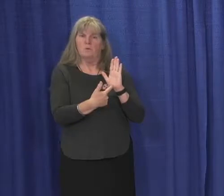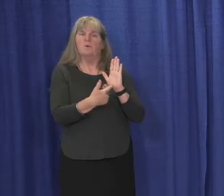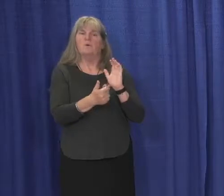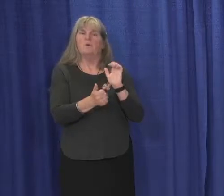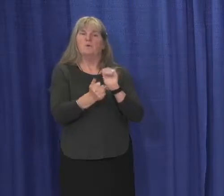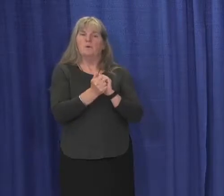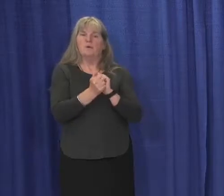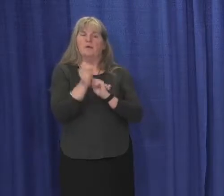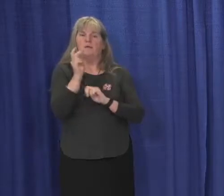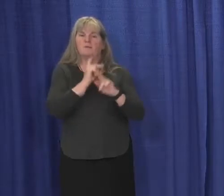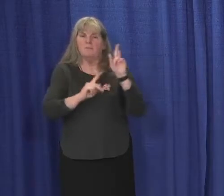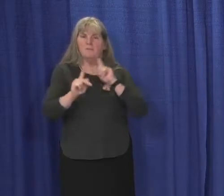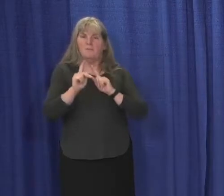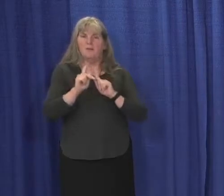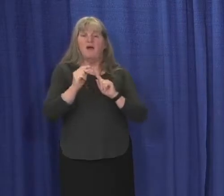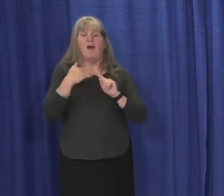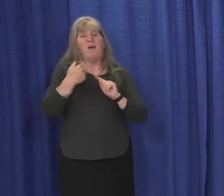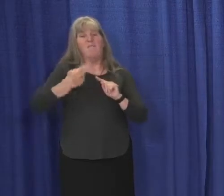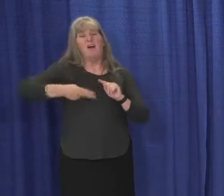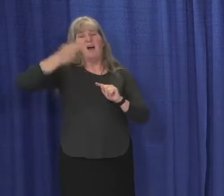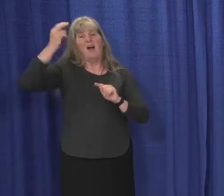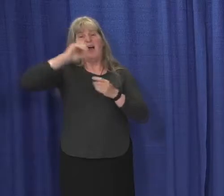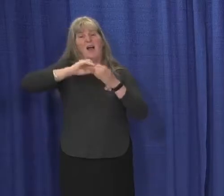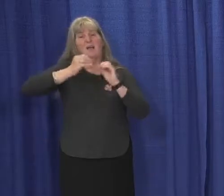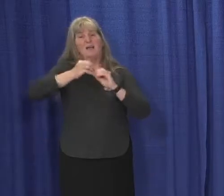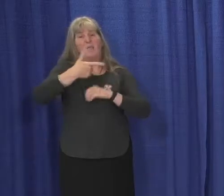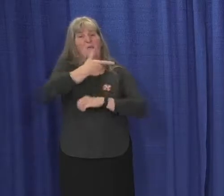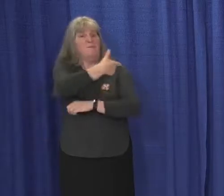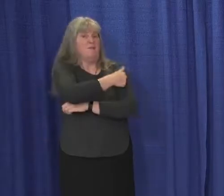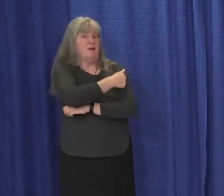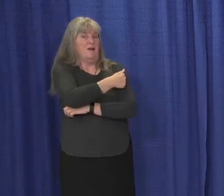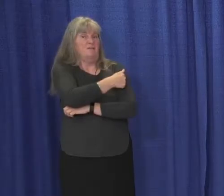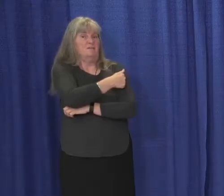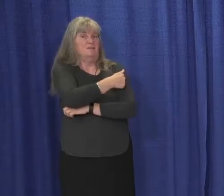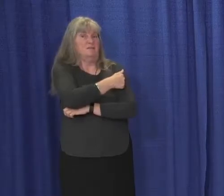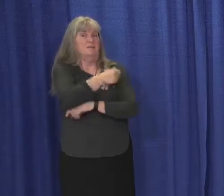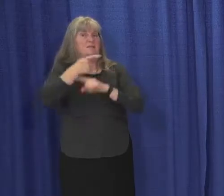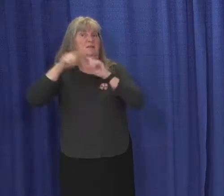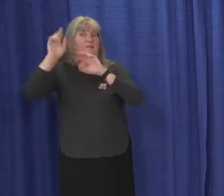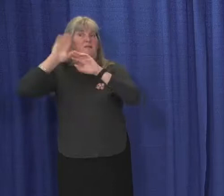this high a level the vaccine is different from what we might have had to do and wood have